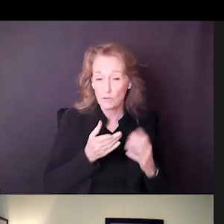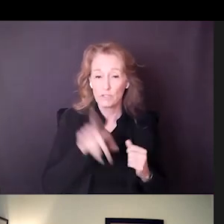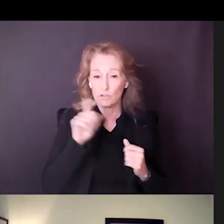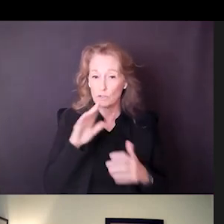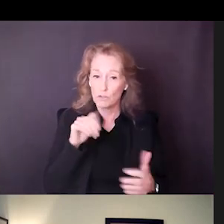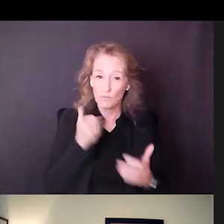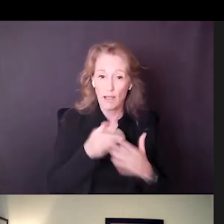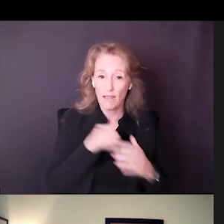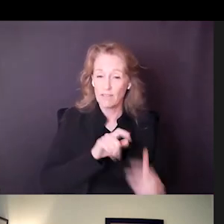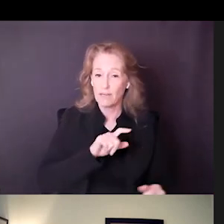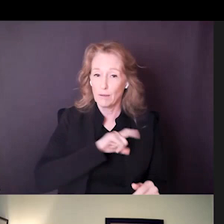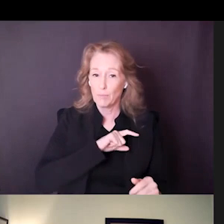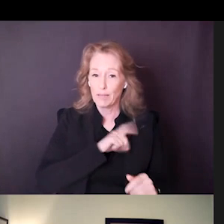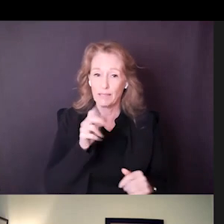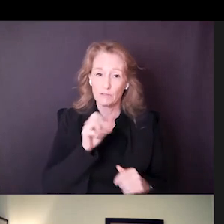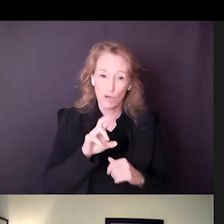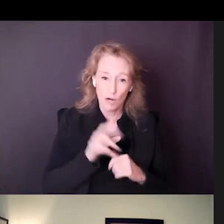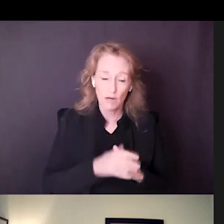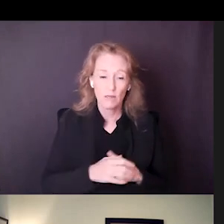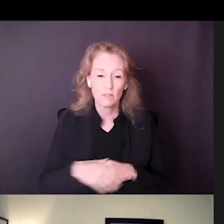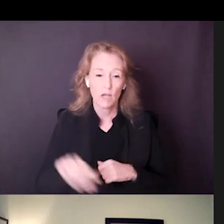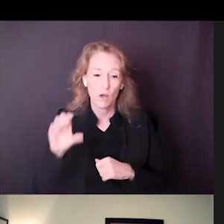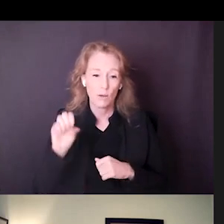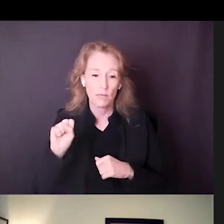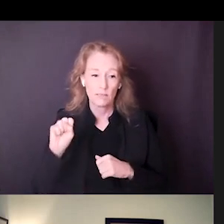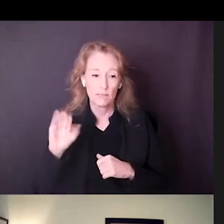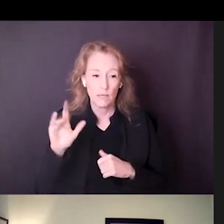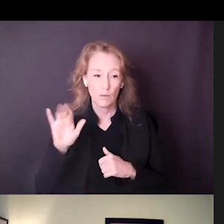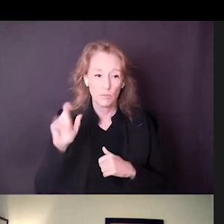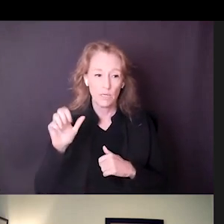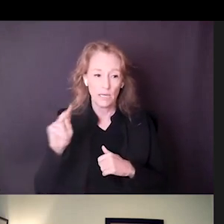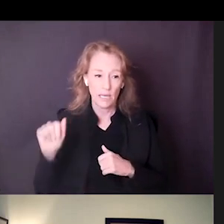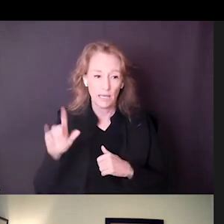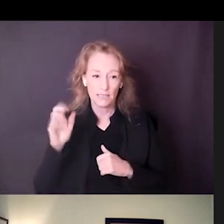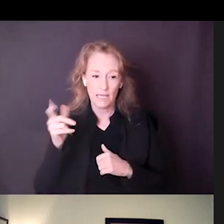WE ARE JOINED WITH A DETECTIVE FROM PHOENIX PD AND DR